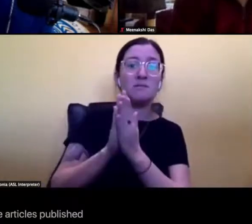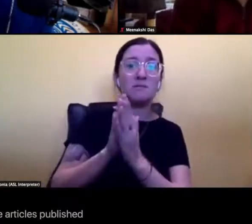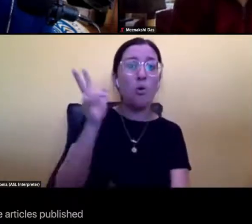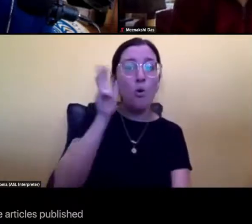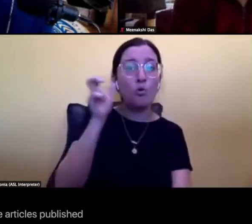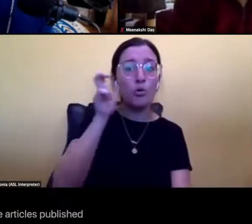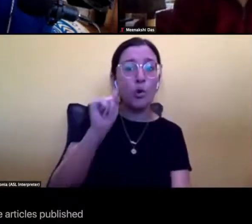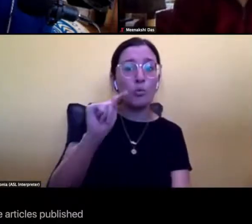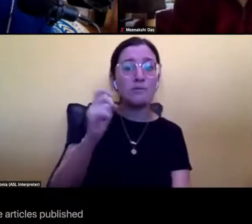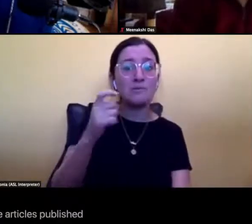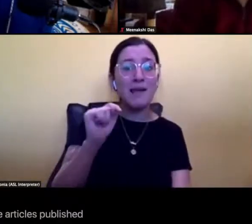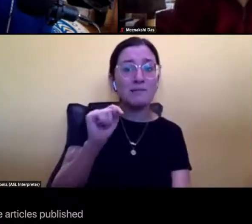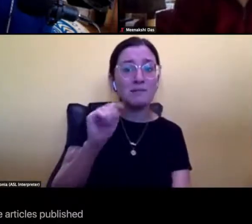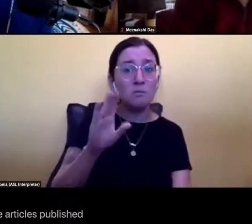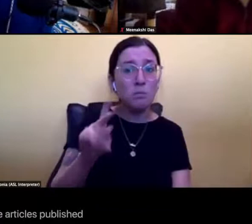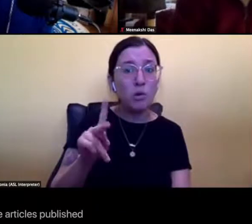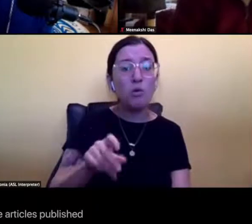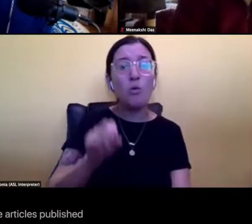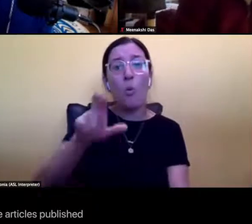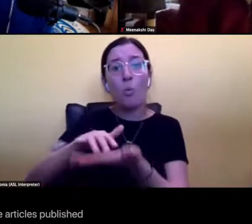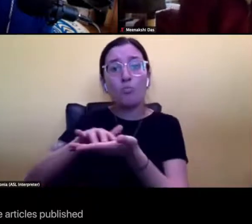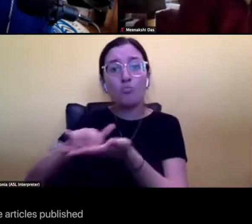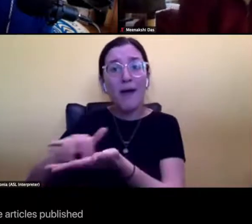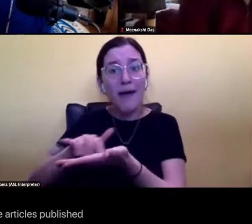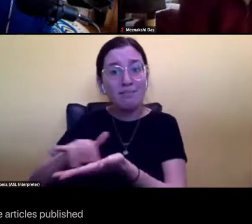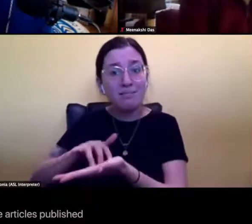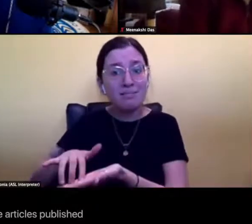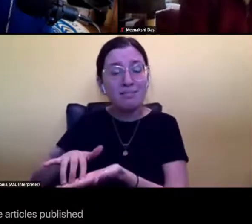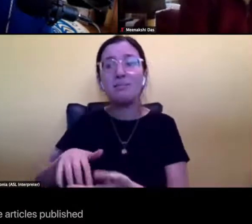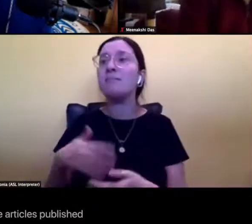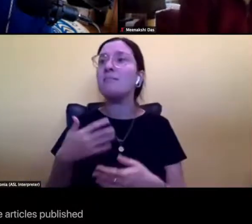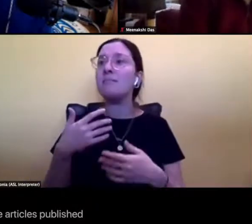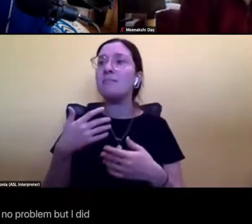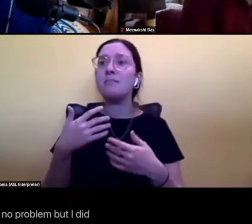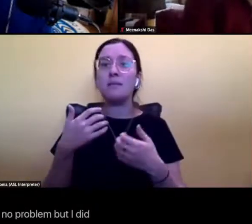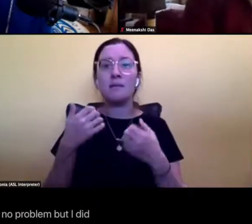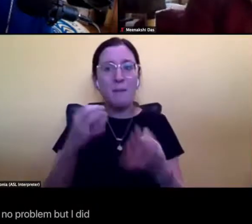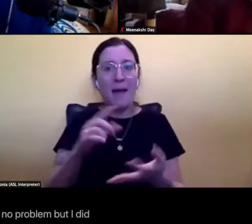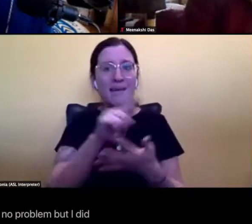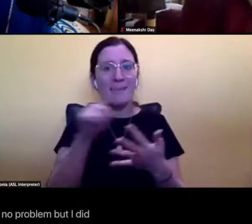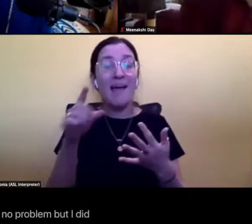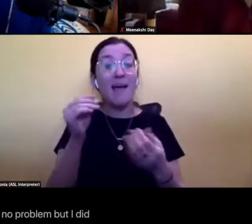braille. I pushed for that in many instances in the sciences would struggle to get that to